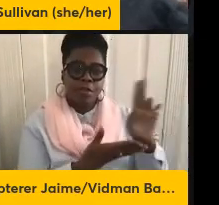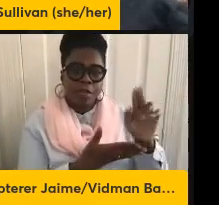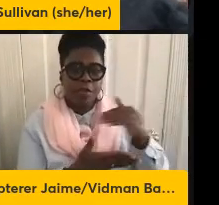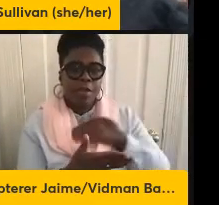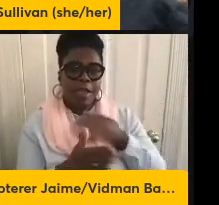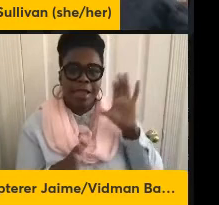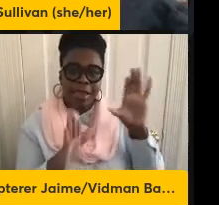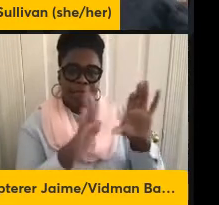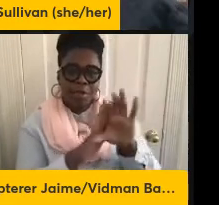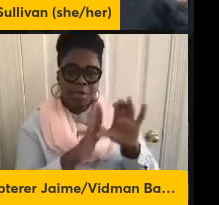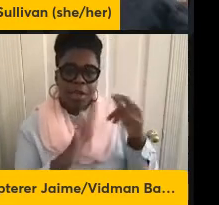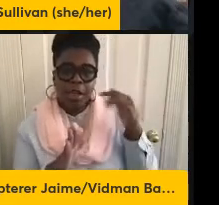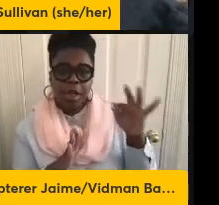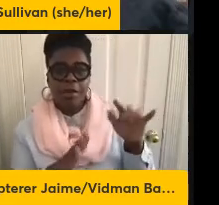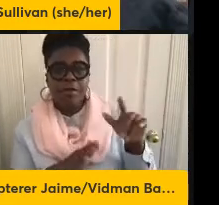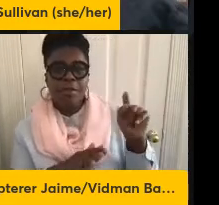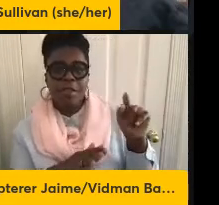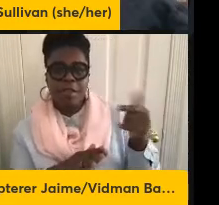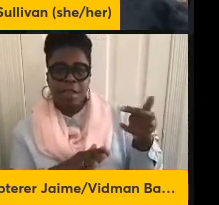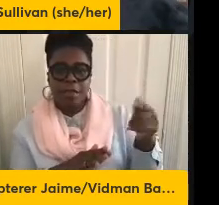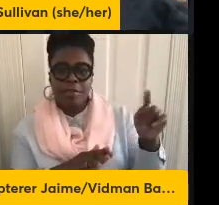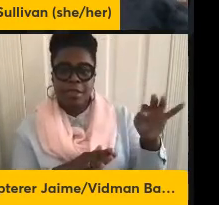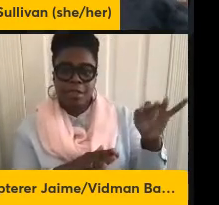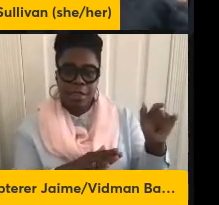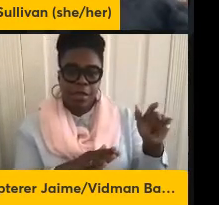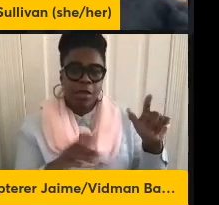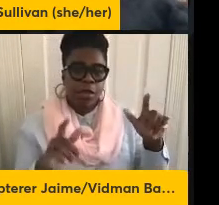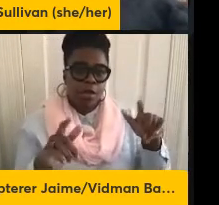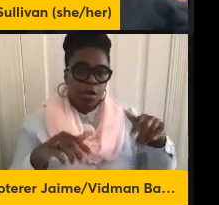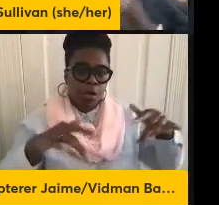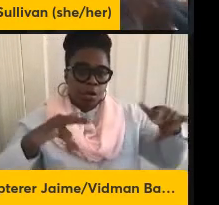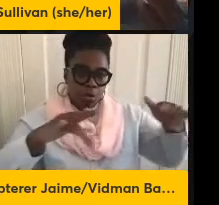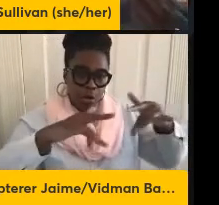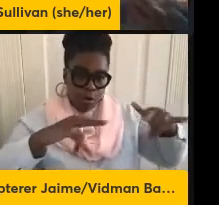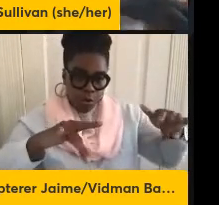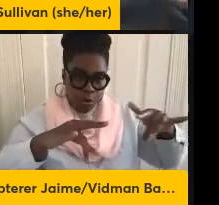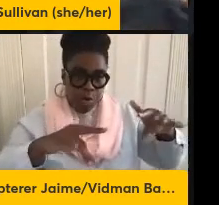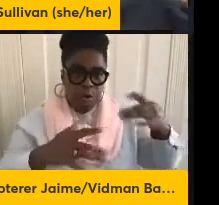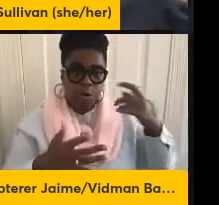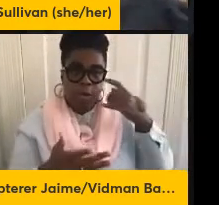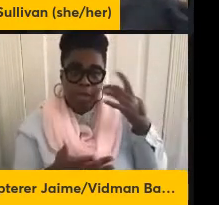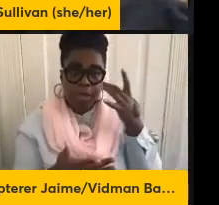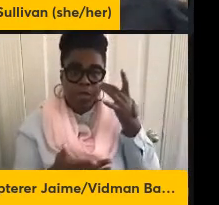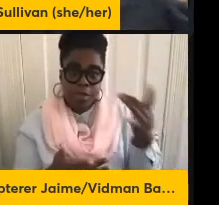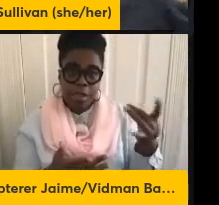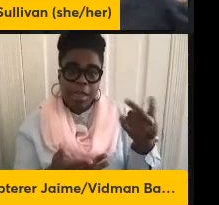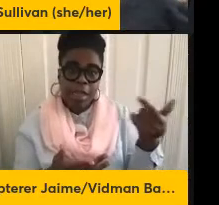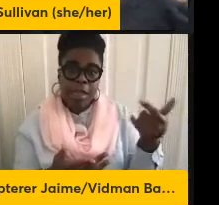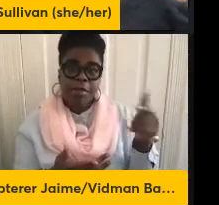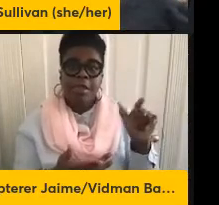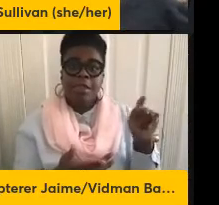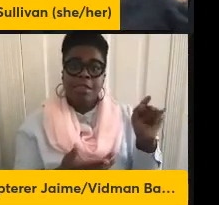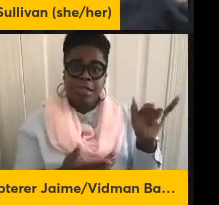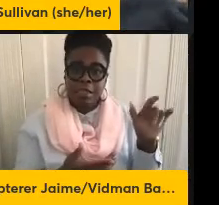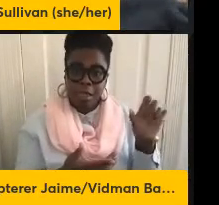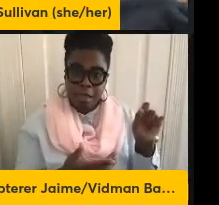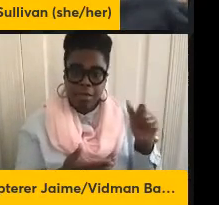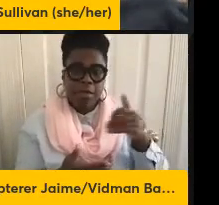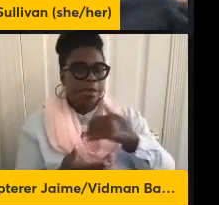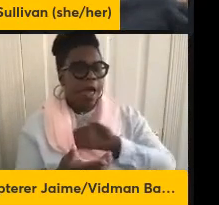cells using gamma delta reporter mice. And what's interesting about Gamma Delta T cells are they exist in two developmentally